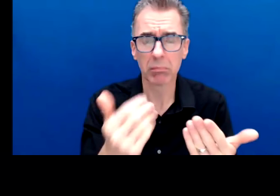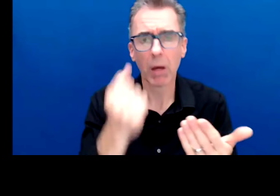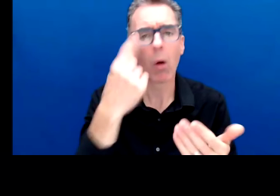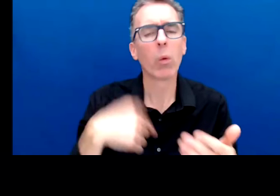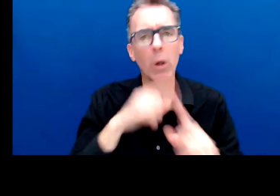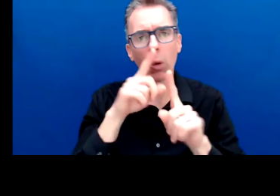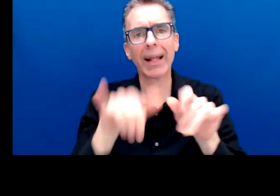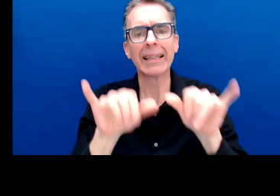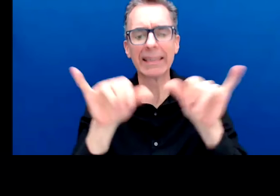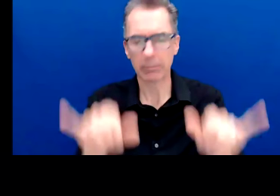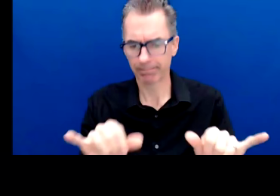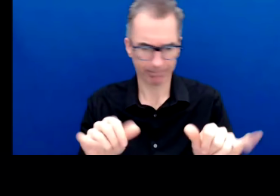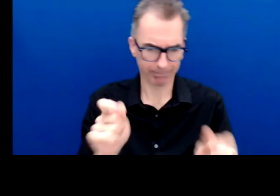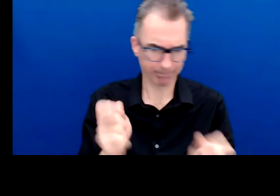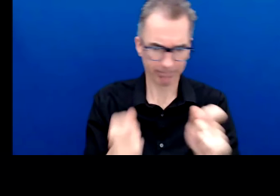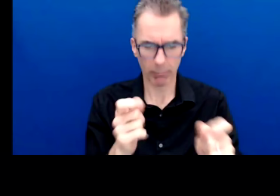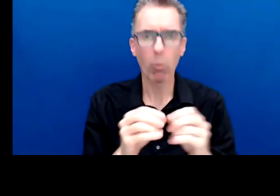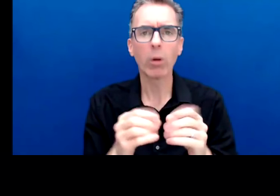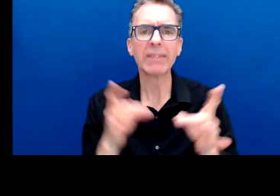best for all parties involved.